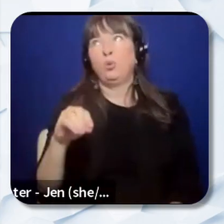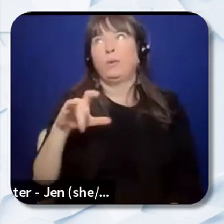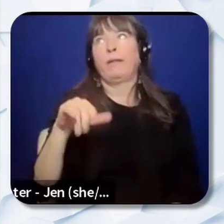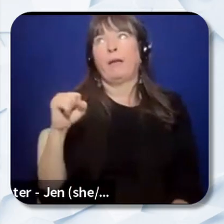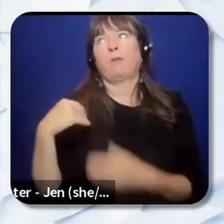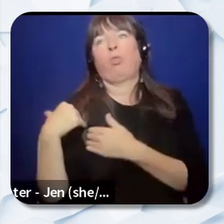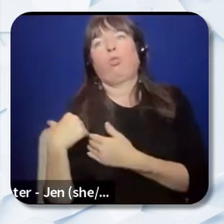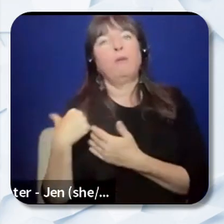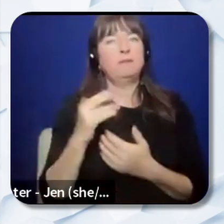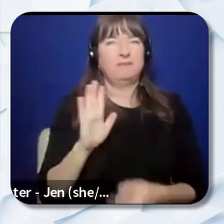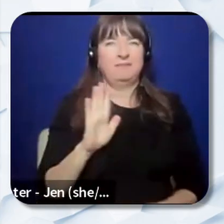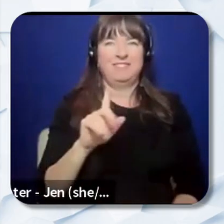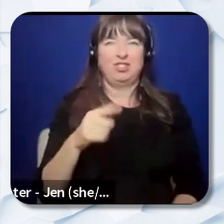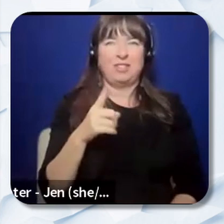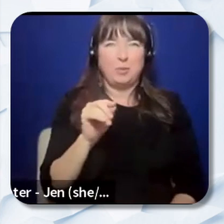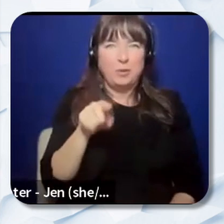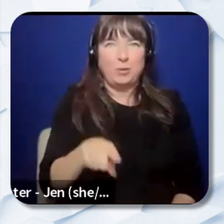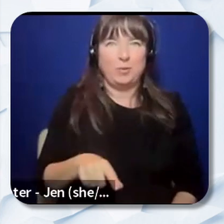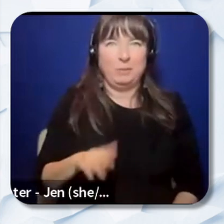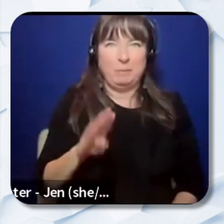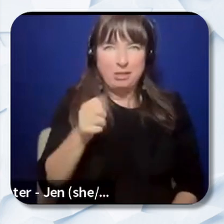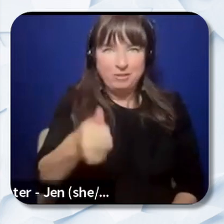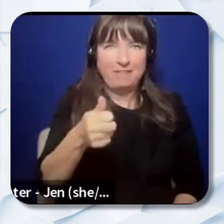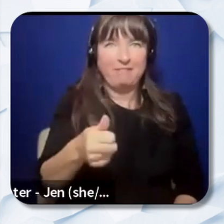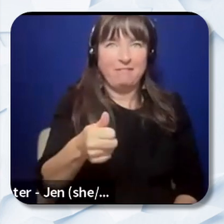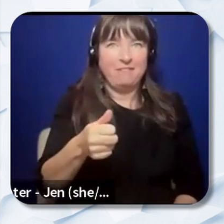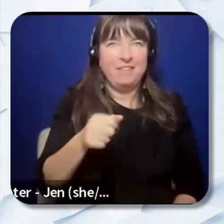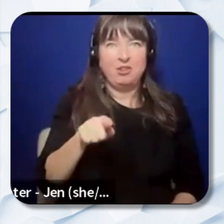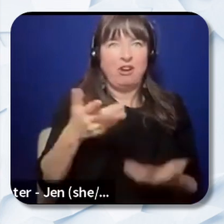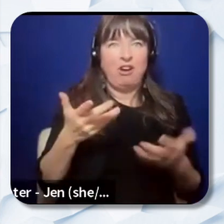just have to do you. You just have to be you because you're already doing it. And it's my